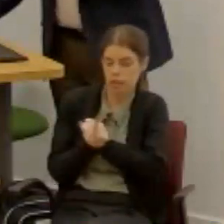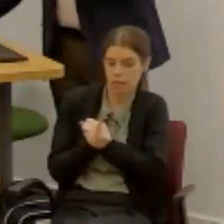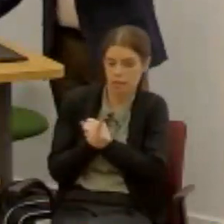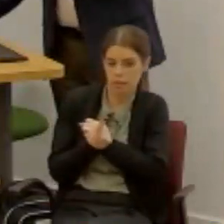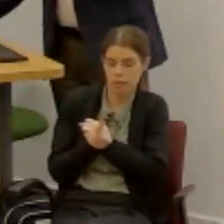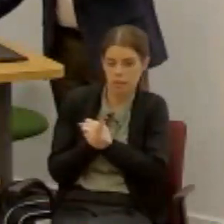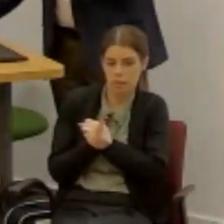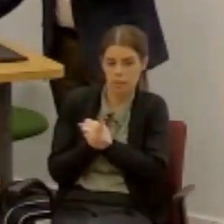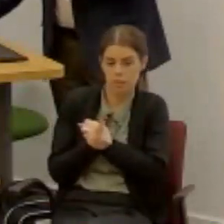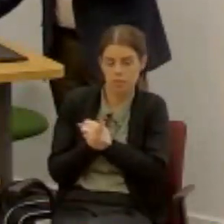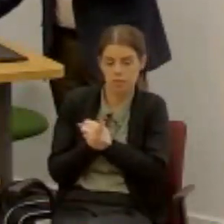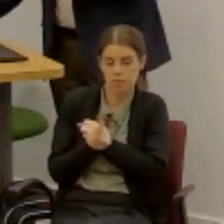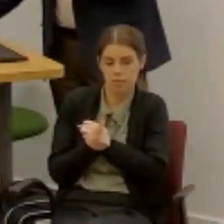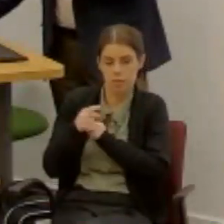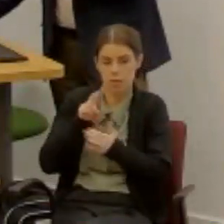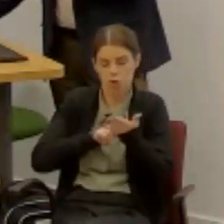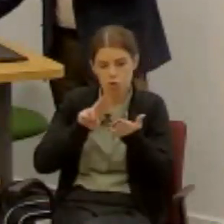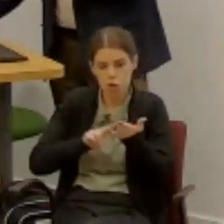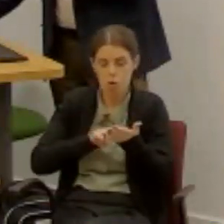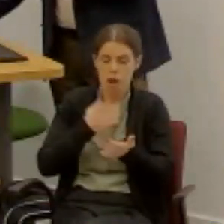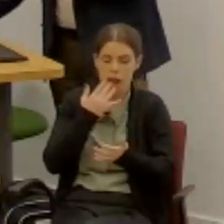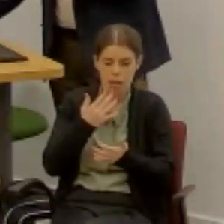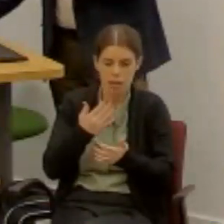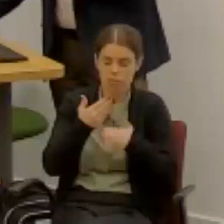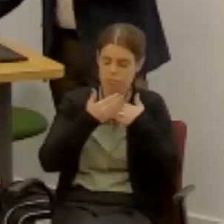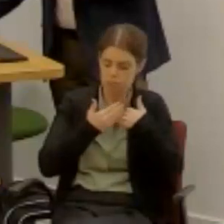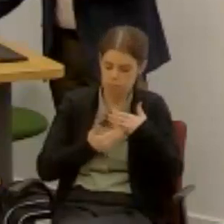the scenes with normal aging. As we're all getting older. We've got this.